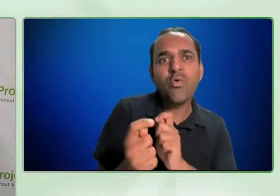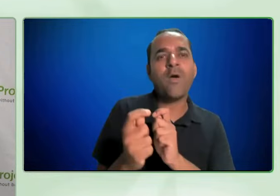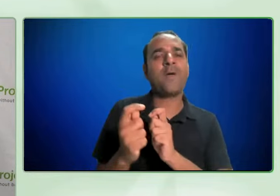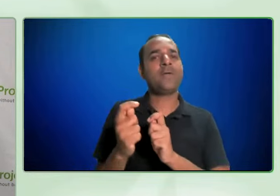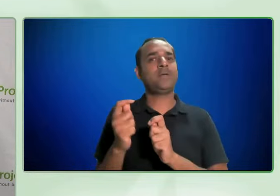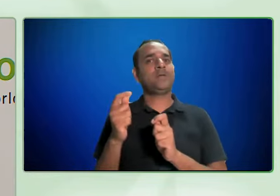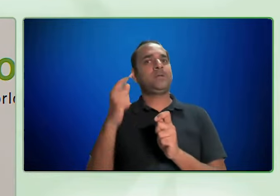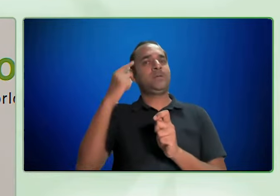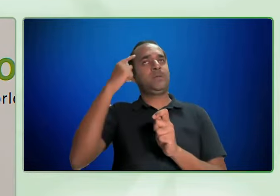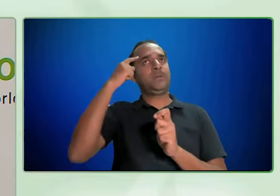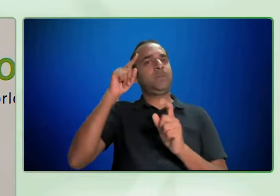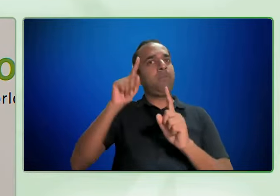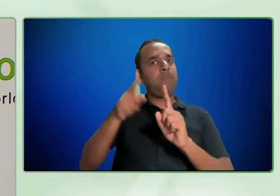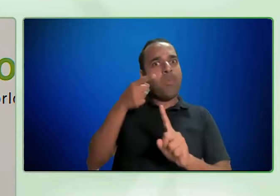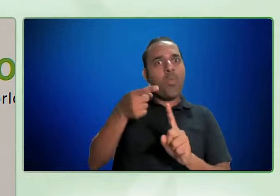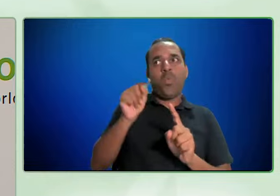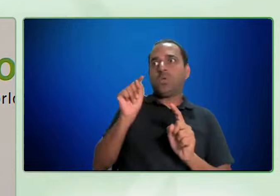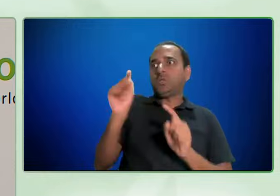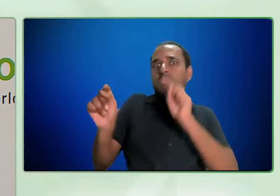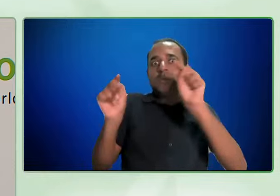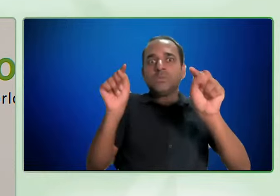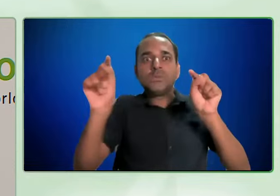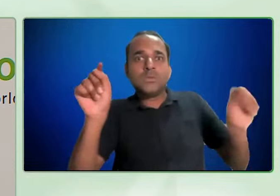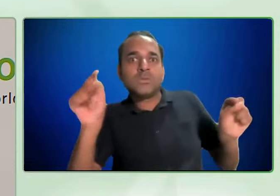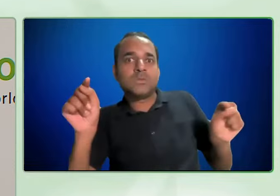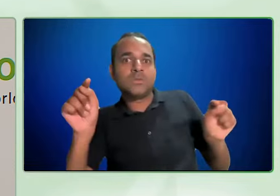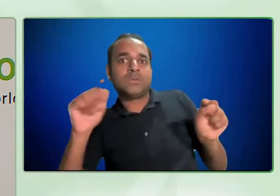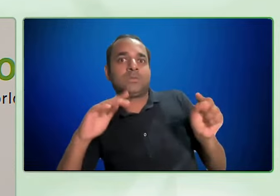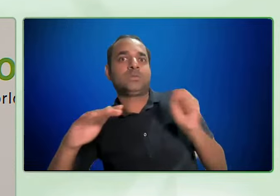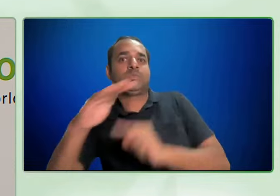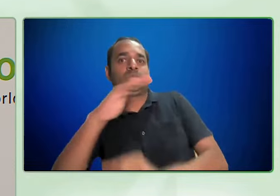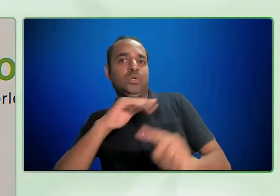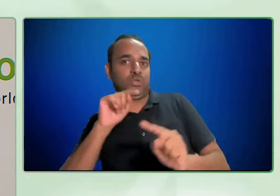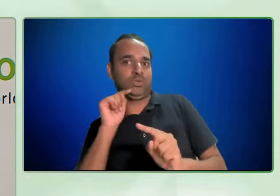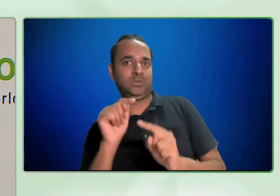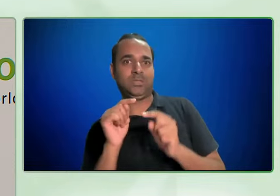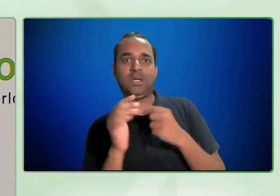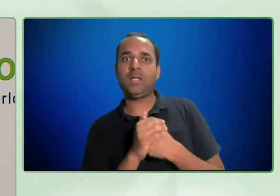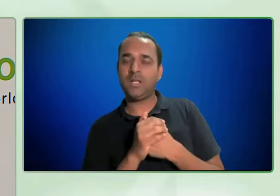I would say the next step which we have to take and which we try to